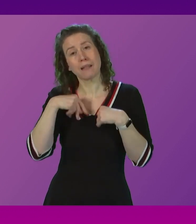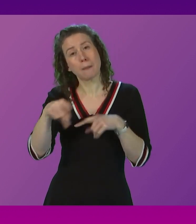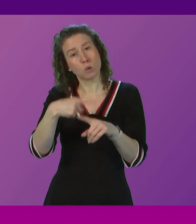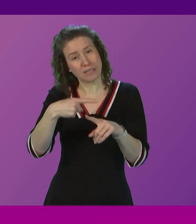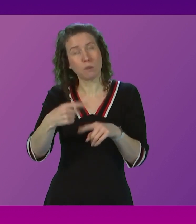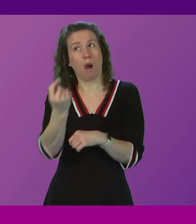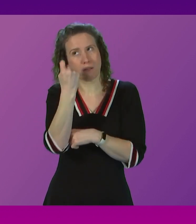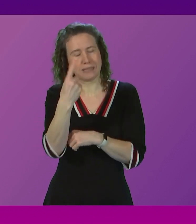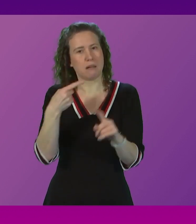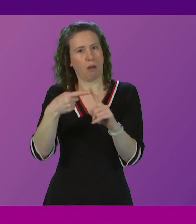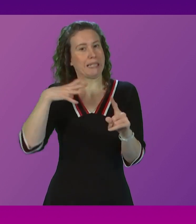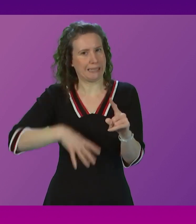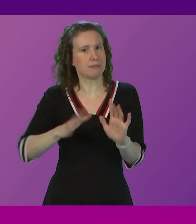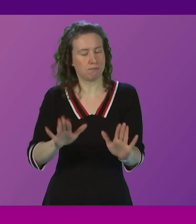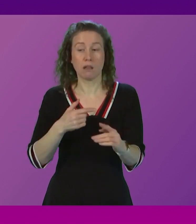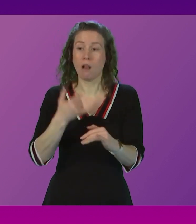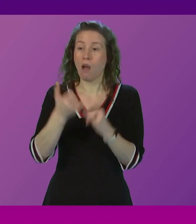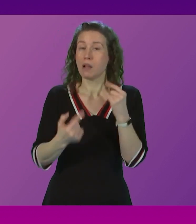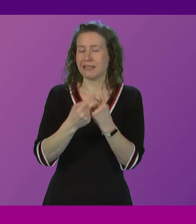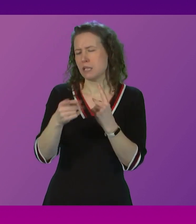The final thing that I will say, which he has already alluded to,